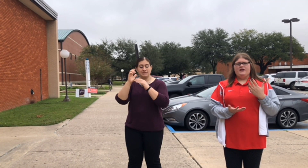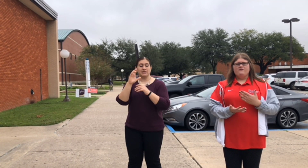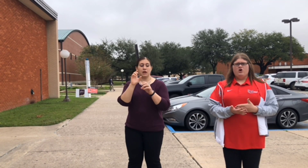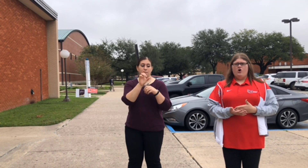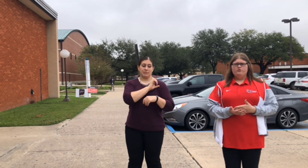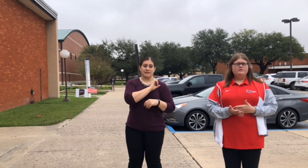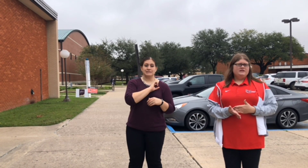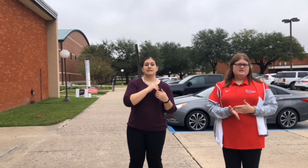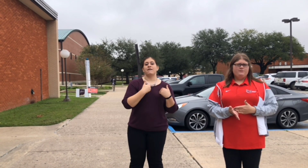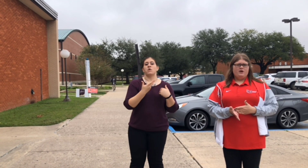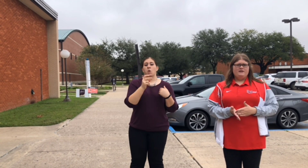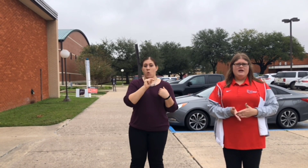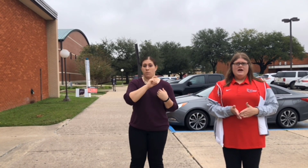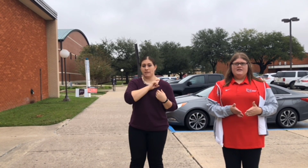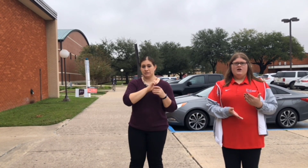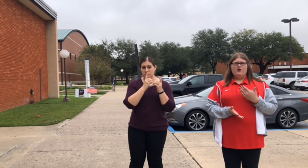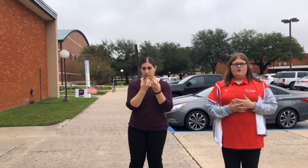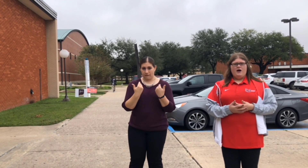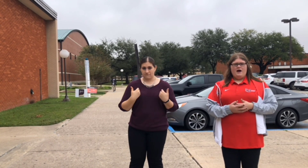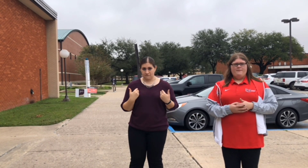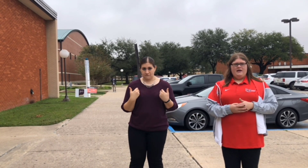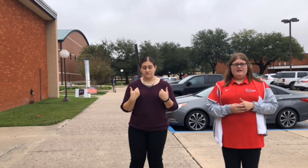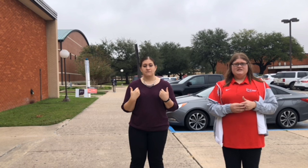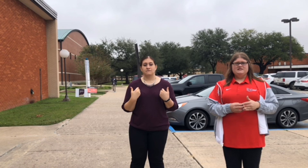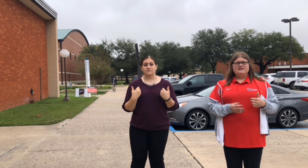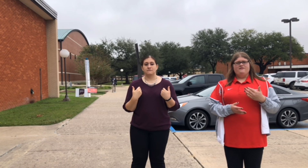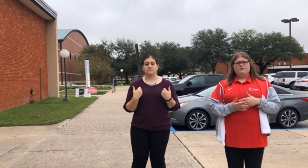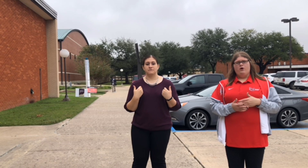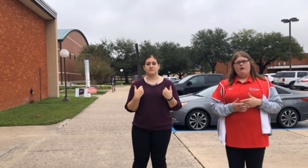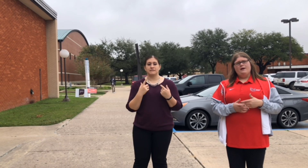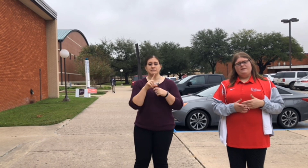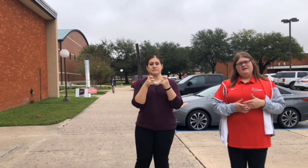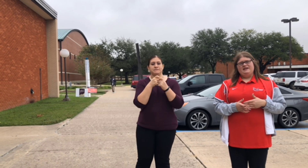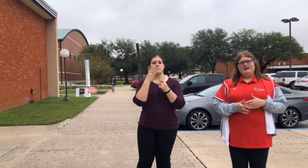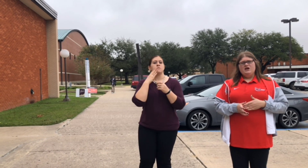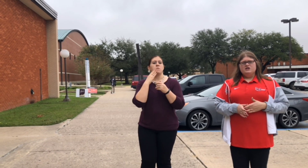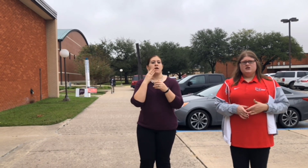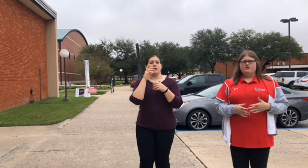We have our own police department. They are an entity of the Beaumont PD. So, they